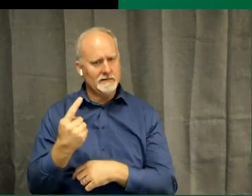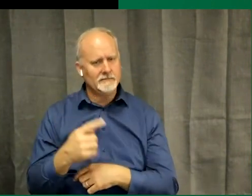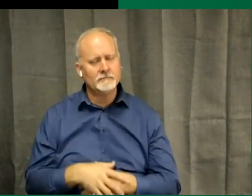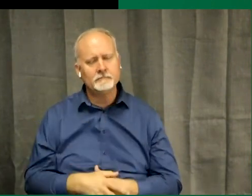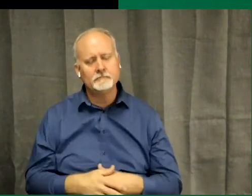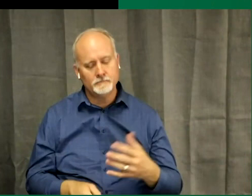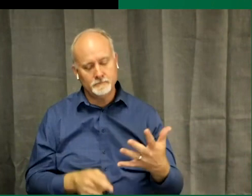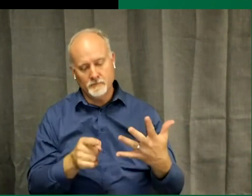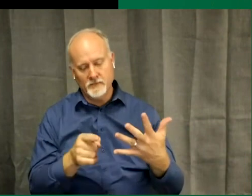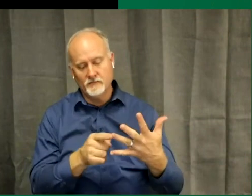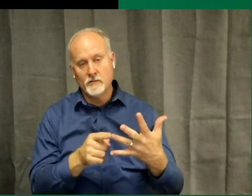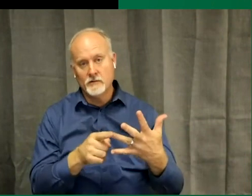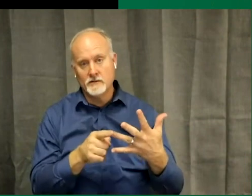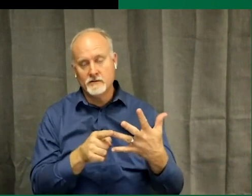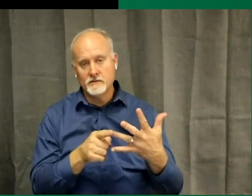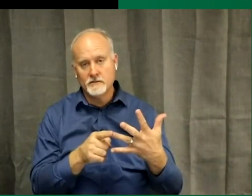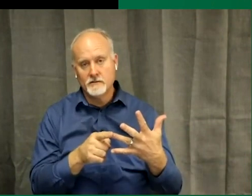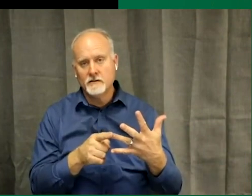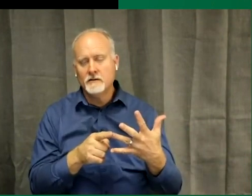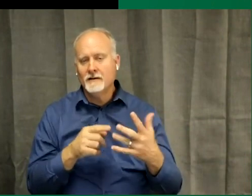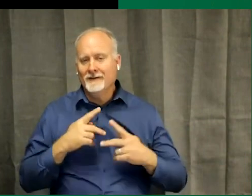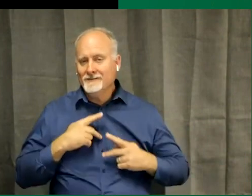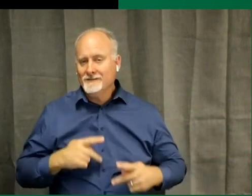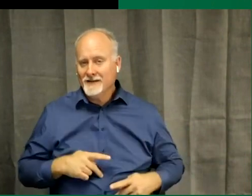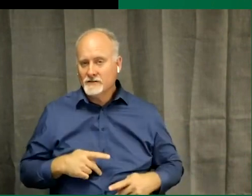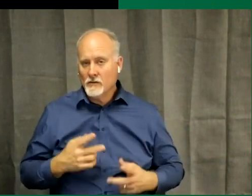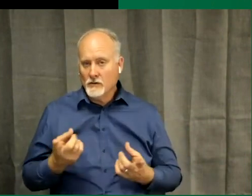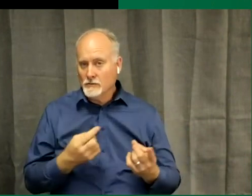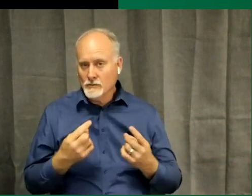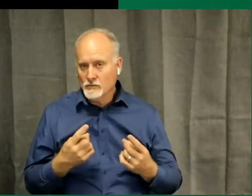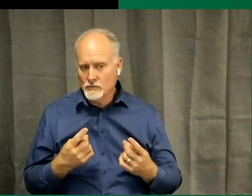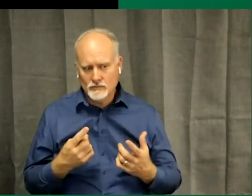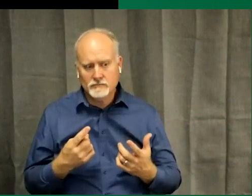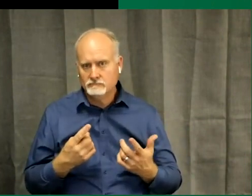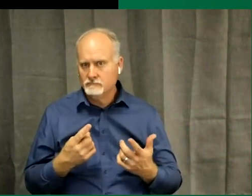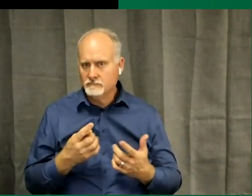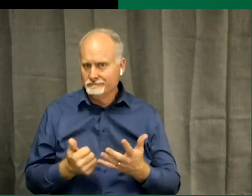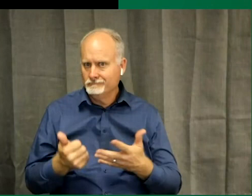would be make um physical activity a priority so this is essentially similar to incorporating some